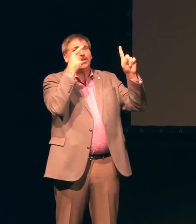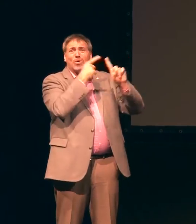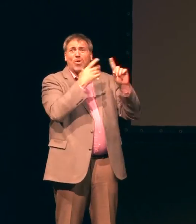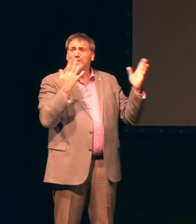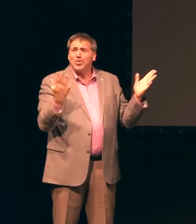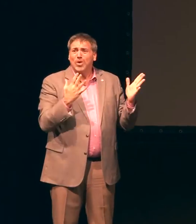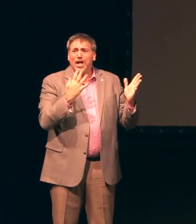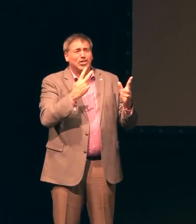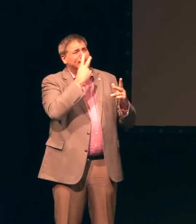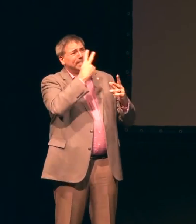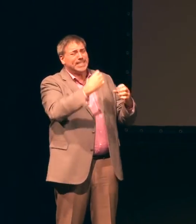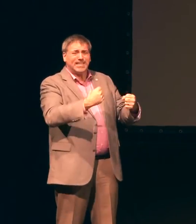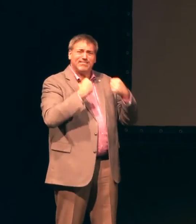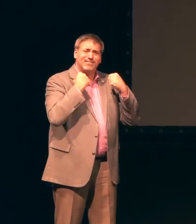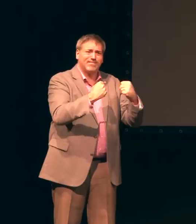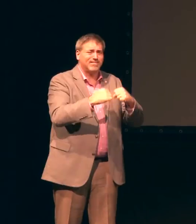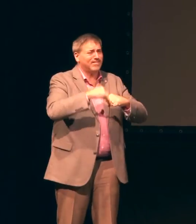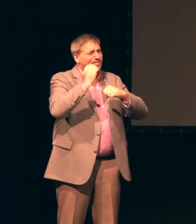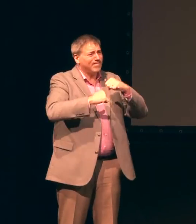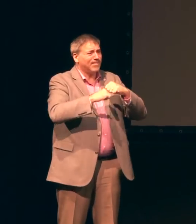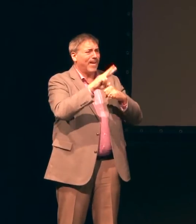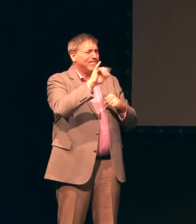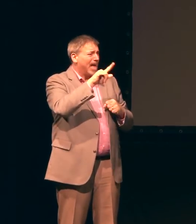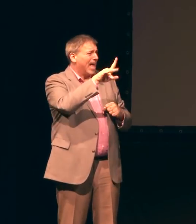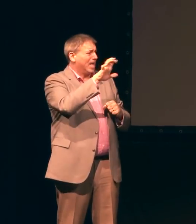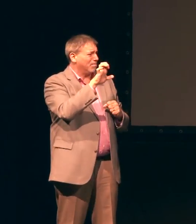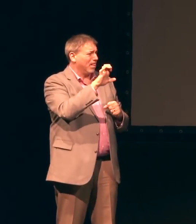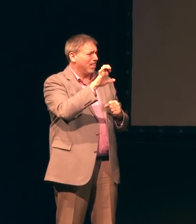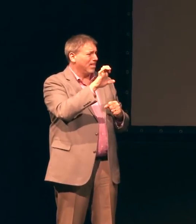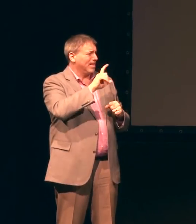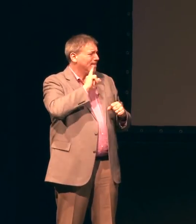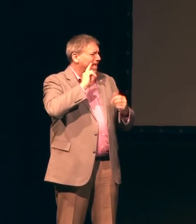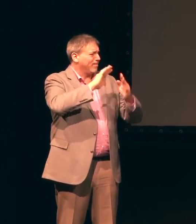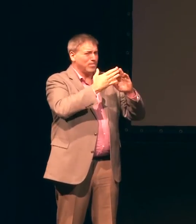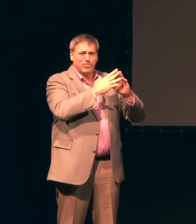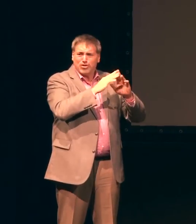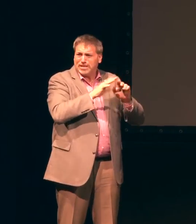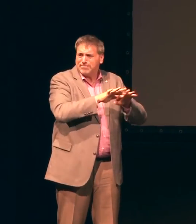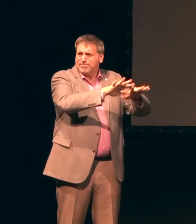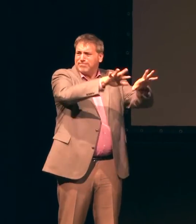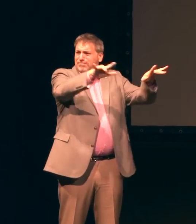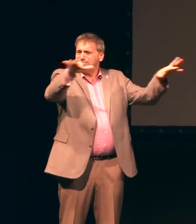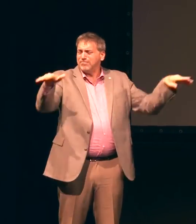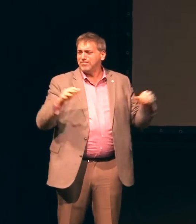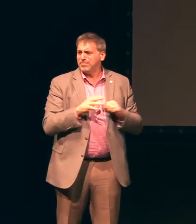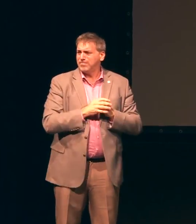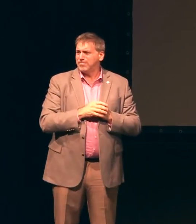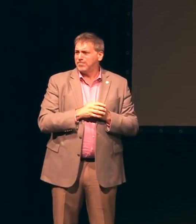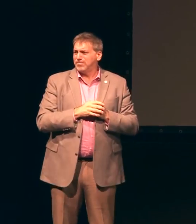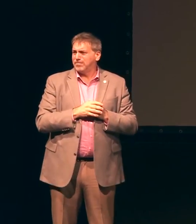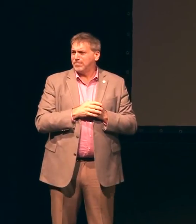My vision, my board's vision, to see a strong and viable Deaf community throughout the